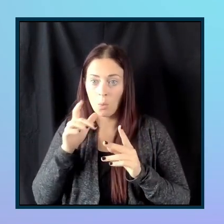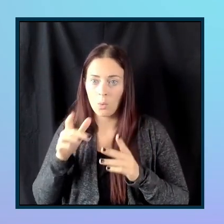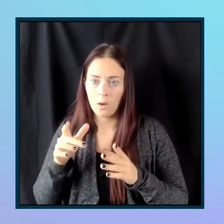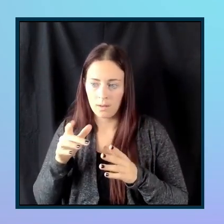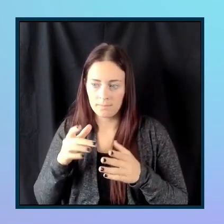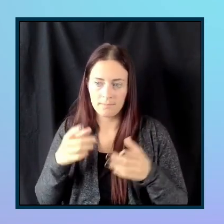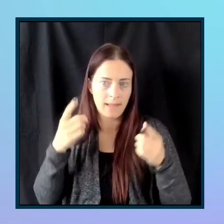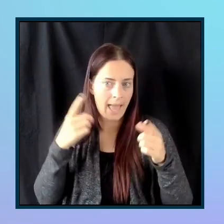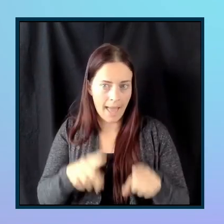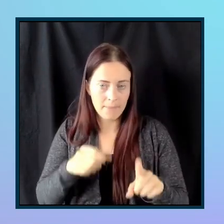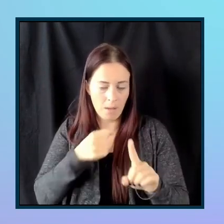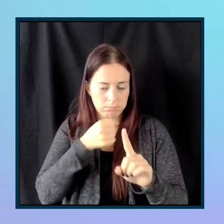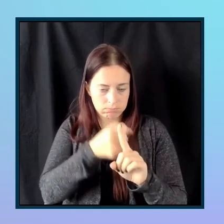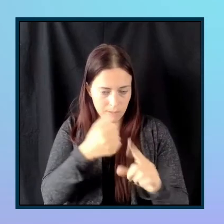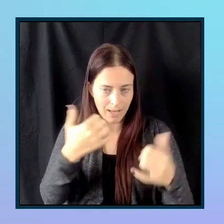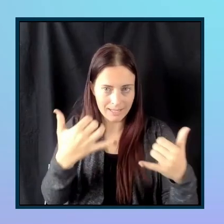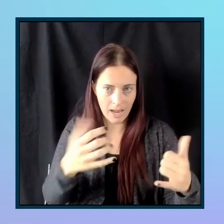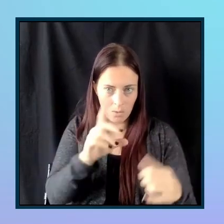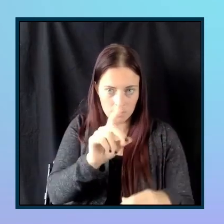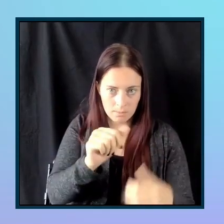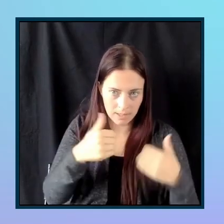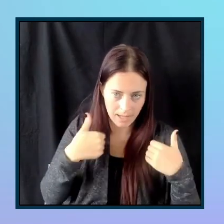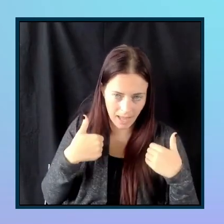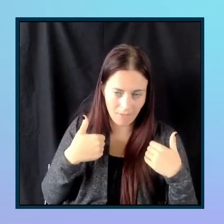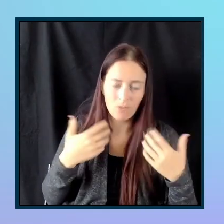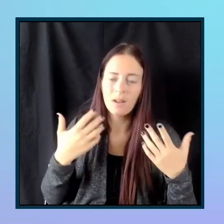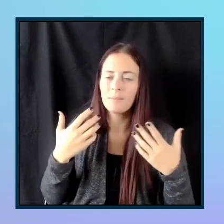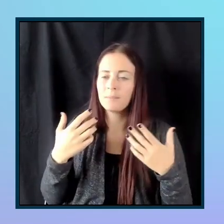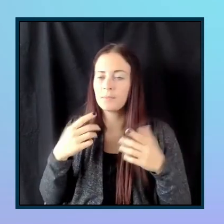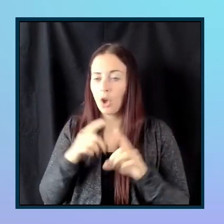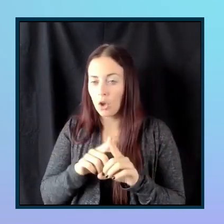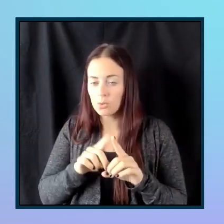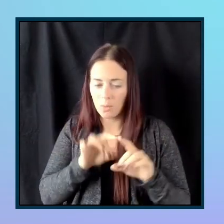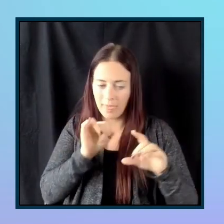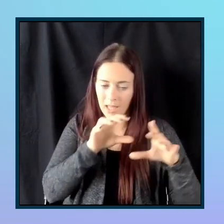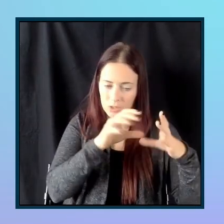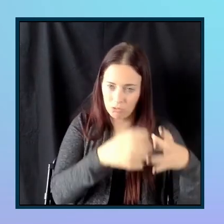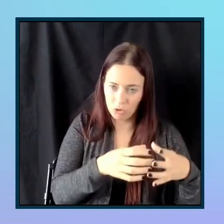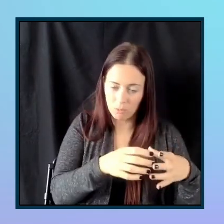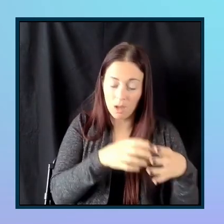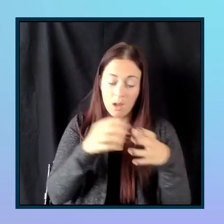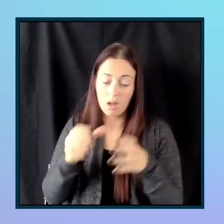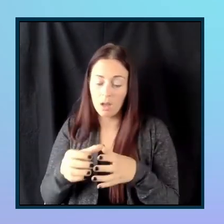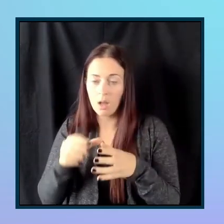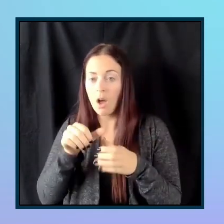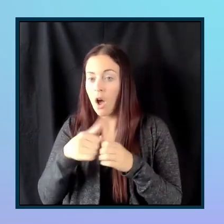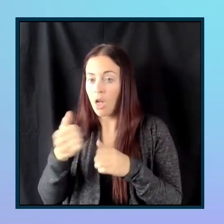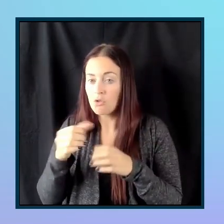people with disabilities, because that is a large demographic that has been ignored for a long time,